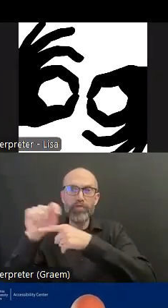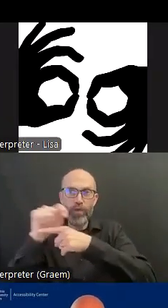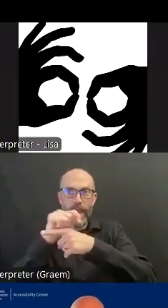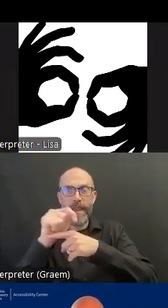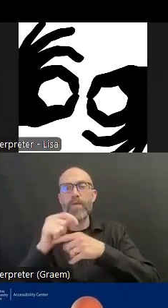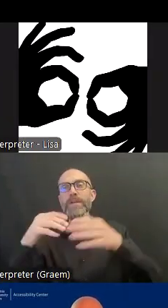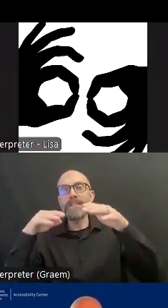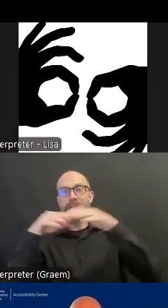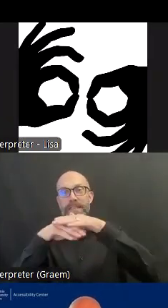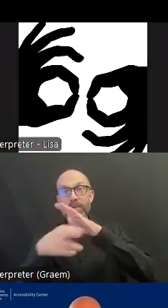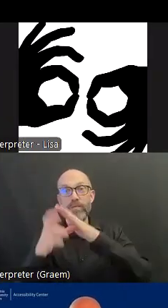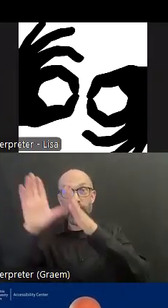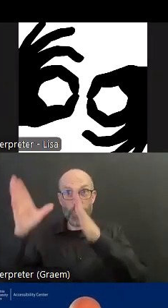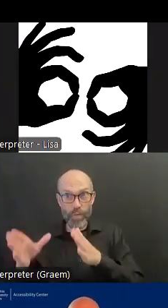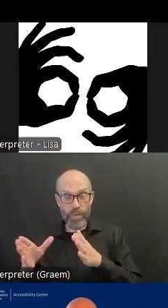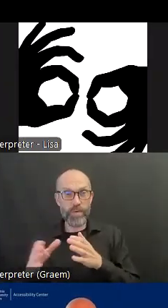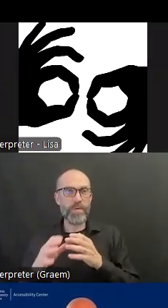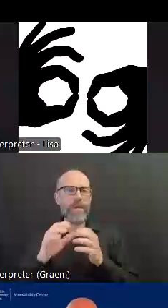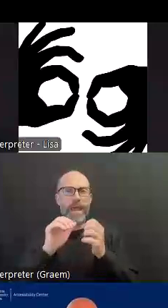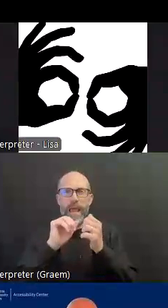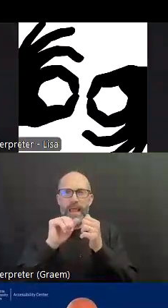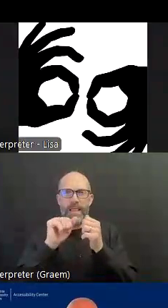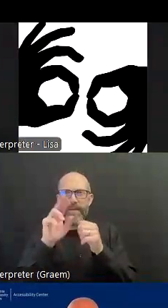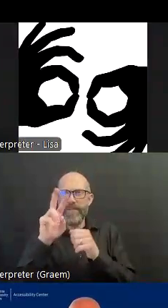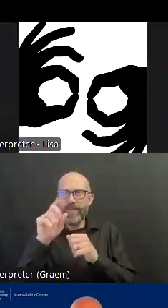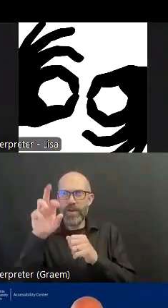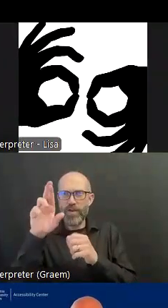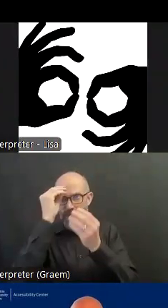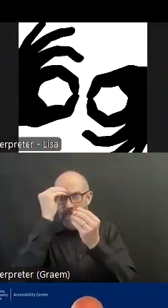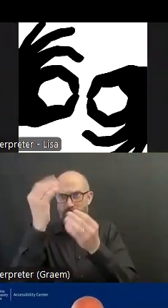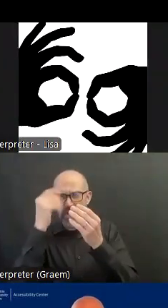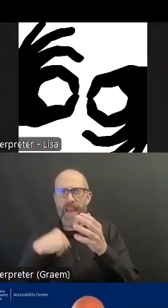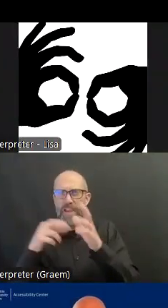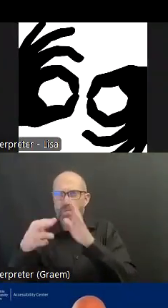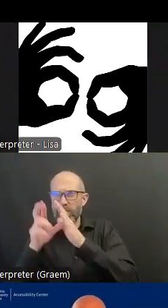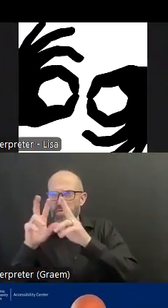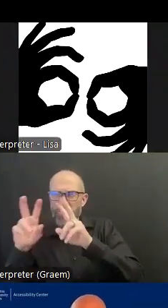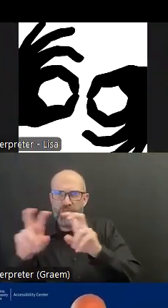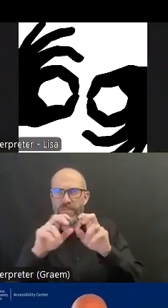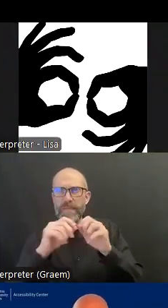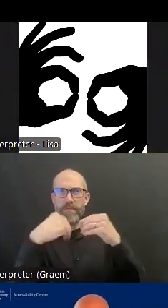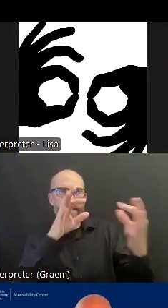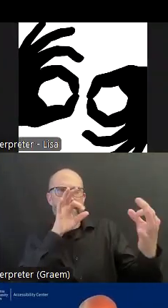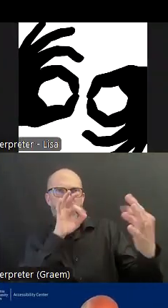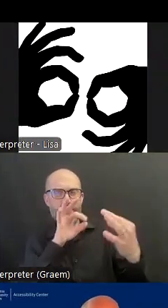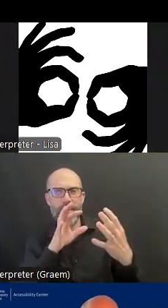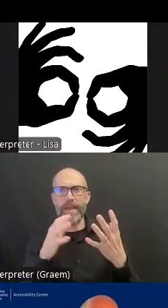I can review this information of vendors providing and provide feedback, and perhaps get learn what